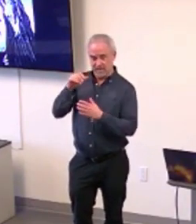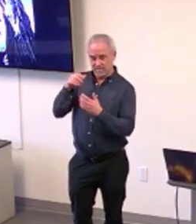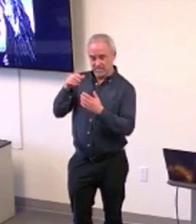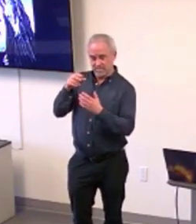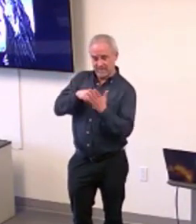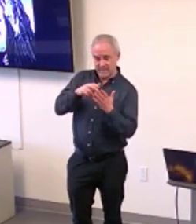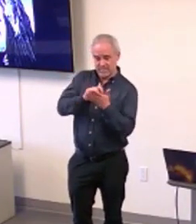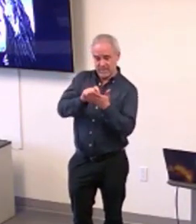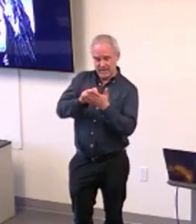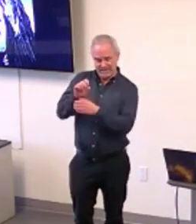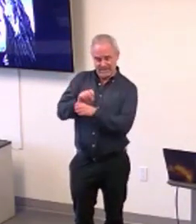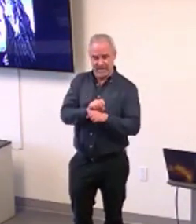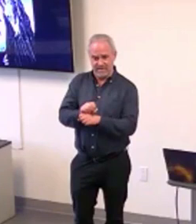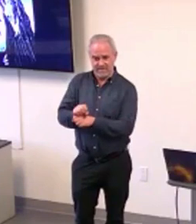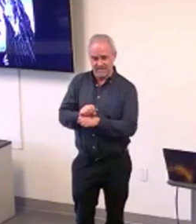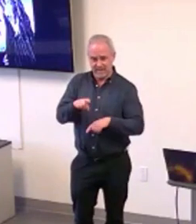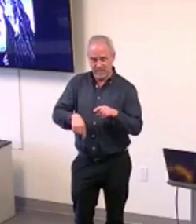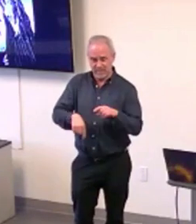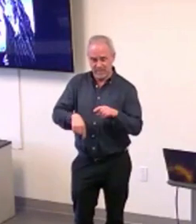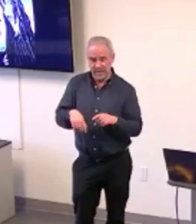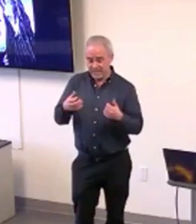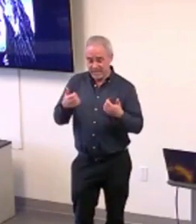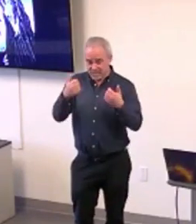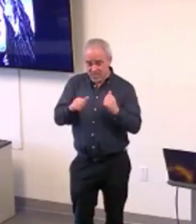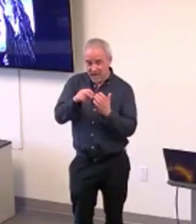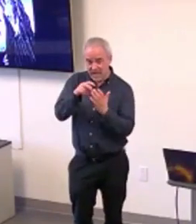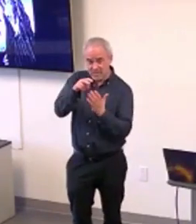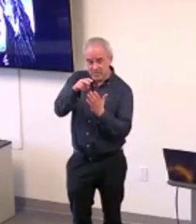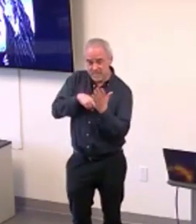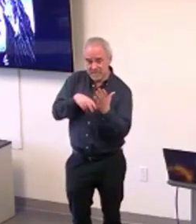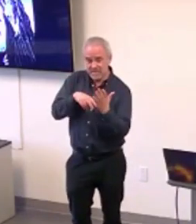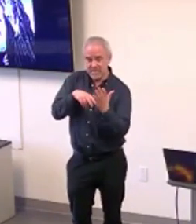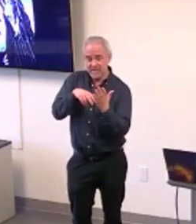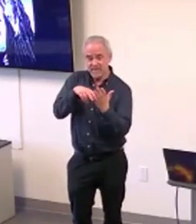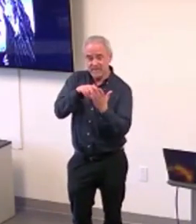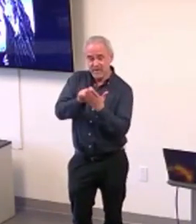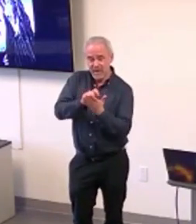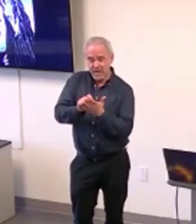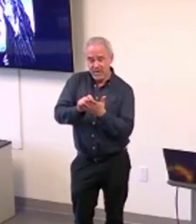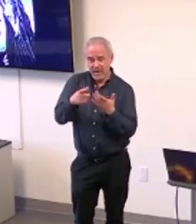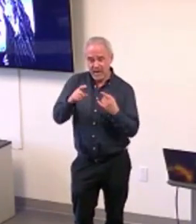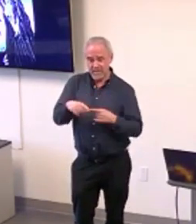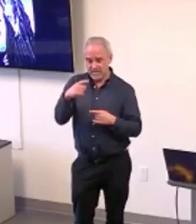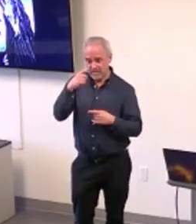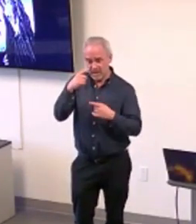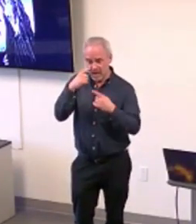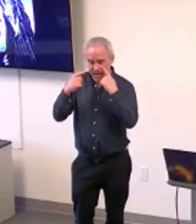They had their eyes gouged out and tongues cut out. And very other violent things occurred.